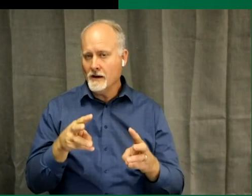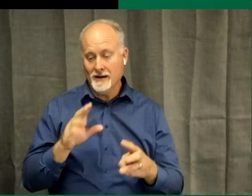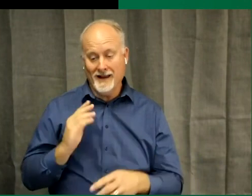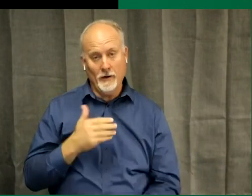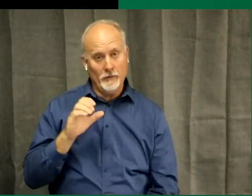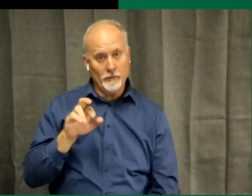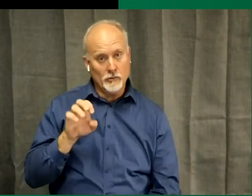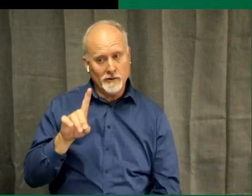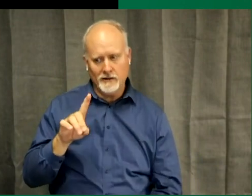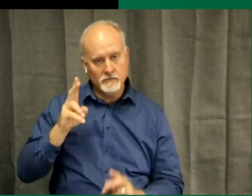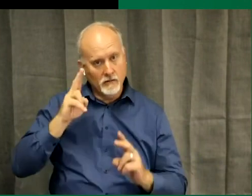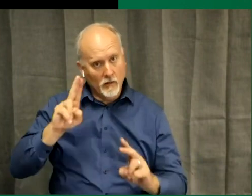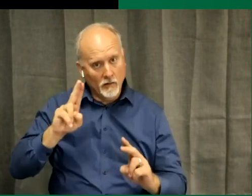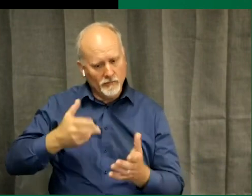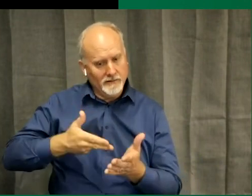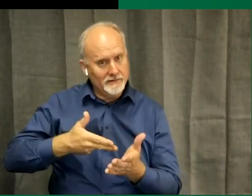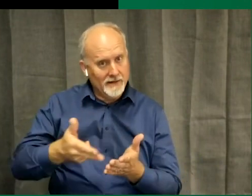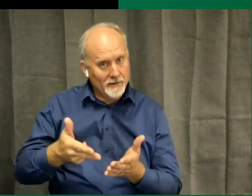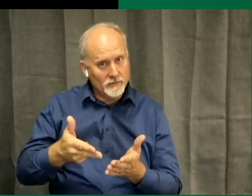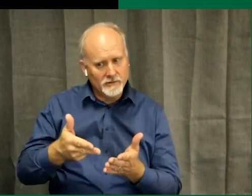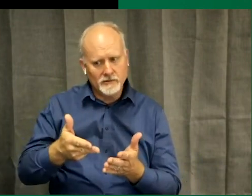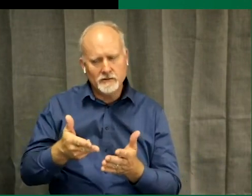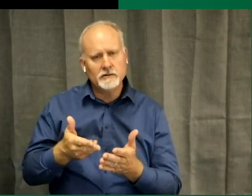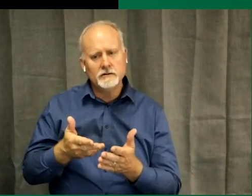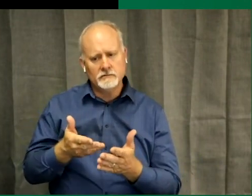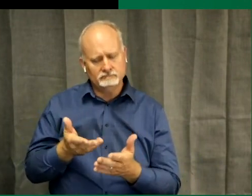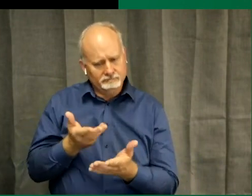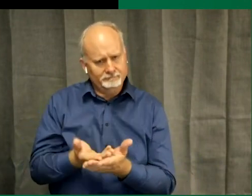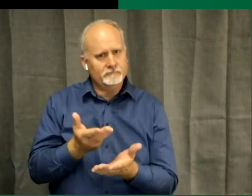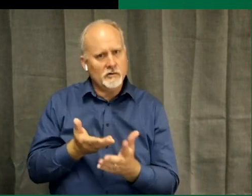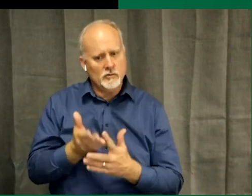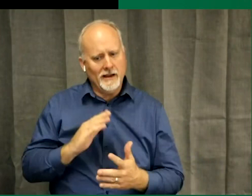of honor integrity to constructs that are evident in our health promoting efforts as a student body